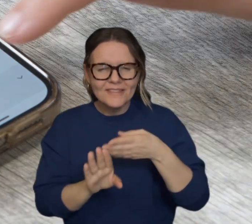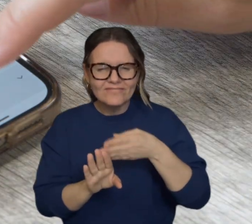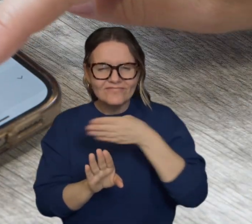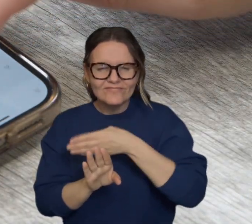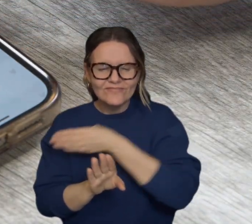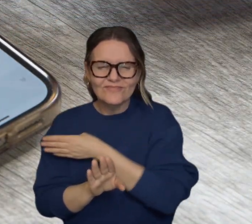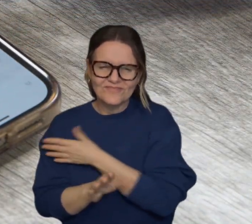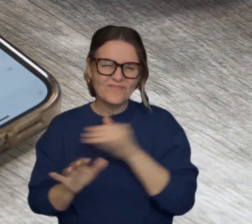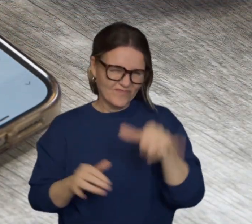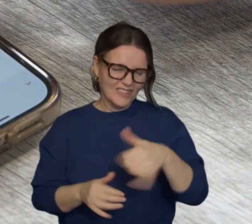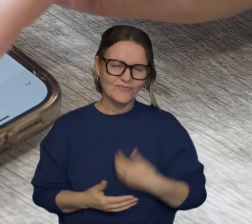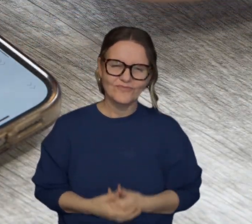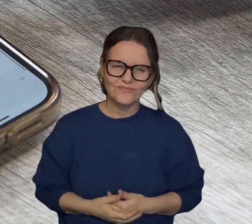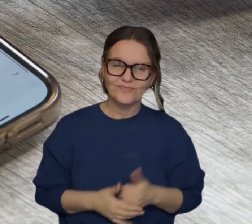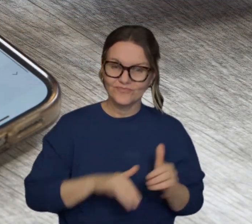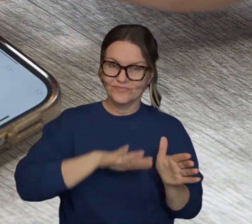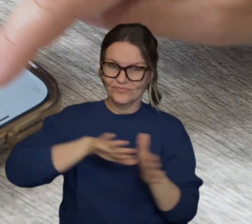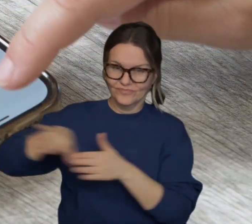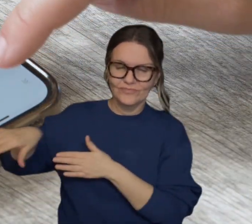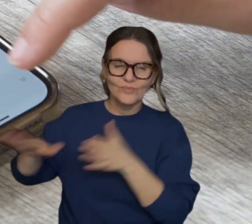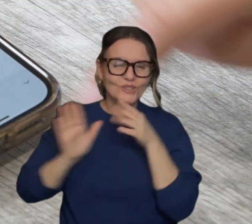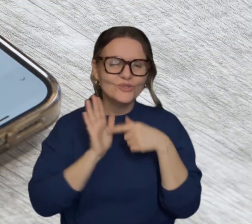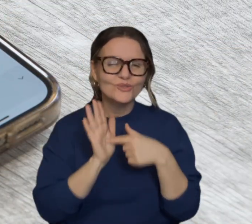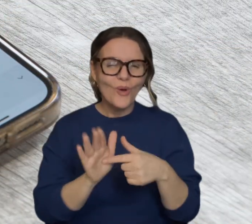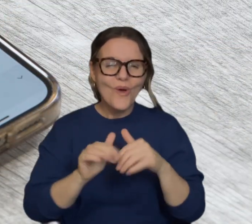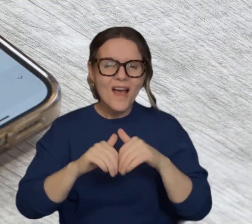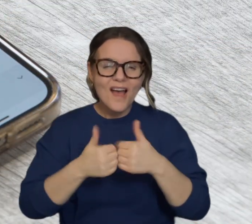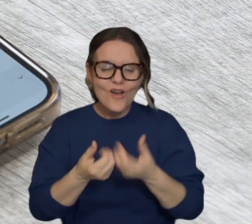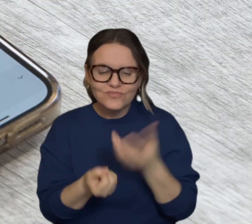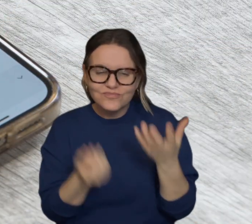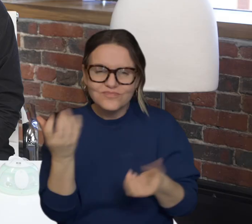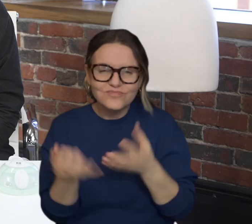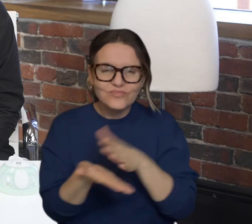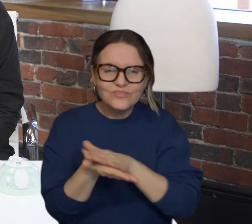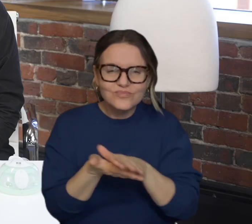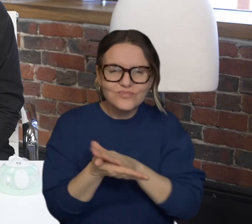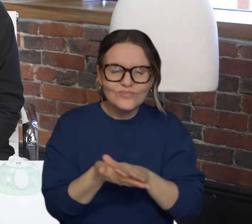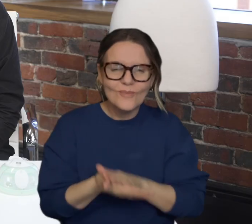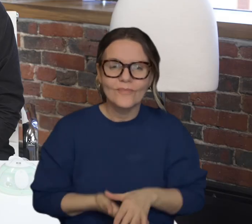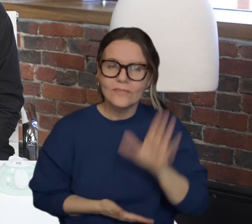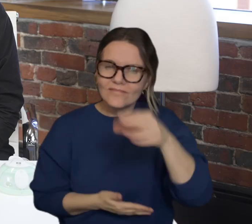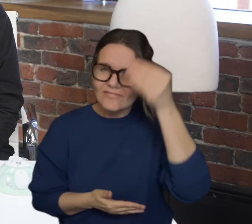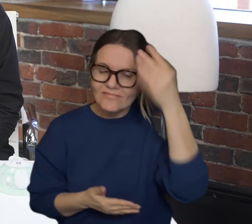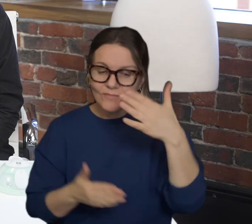and it will show you all of your past sessions now we're going to be talking about cleaning and